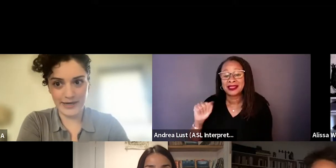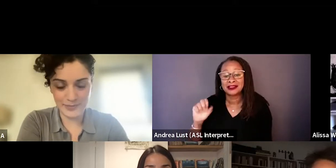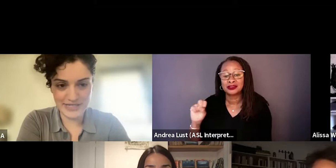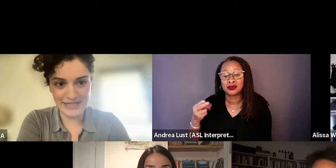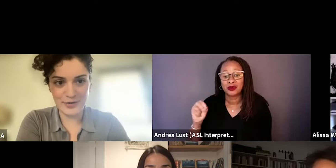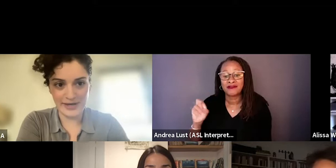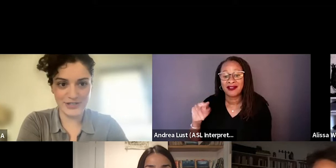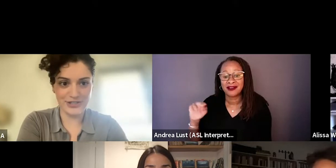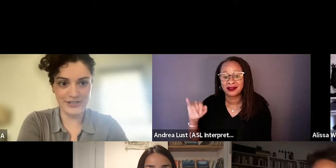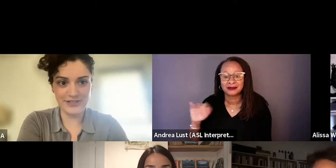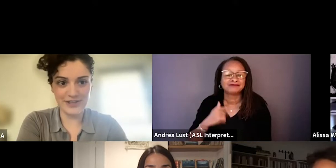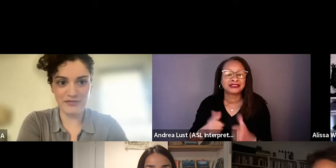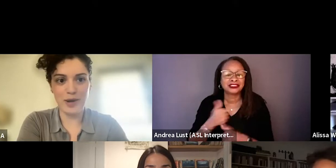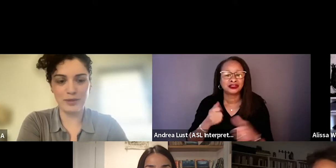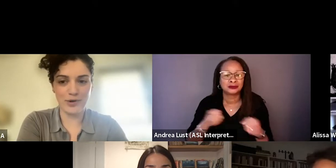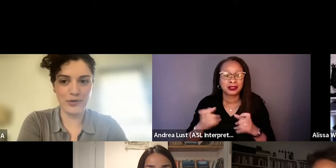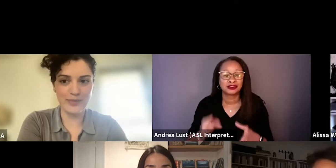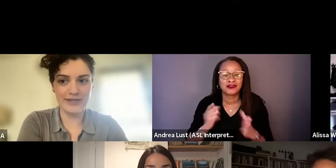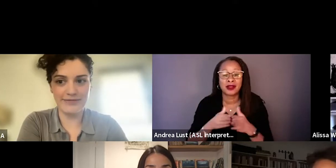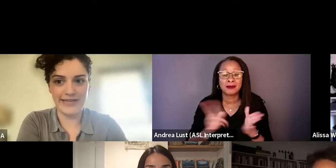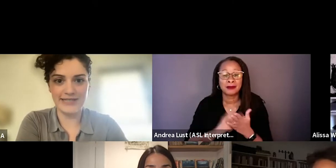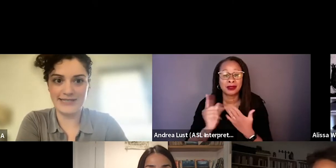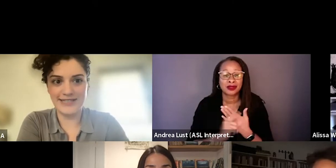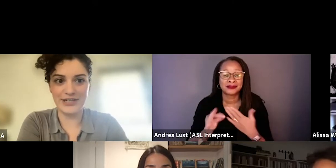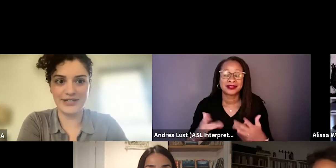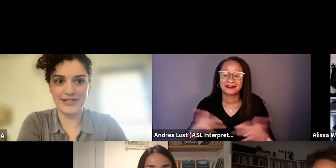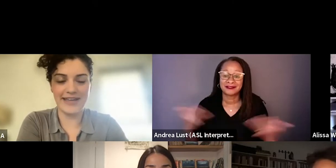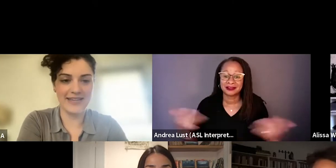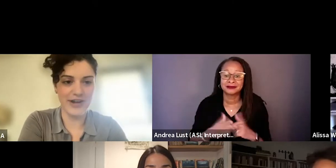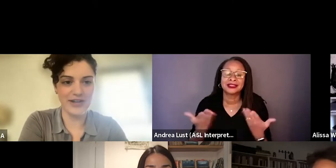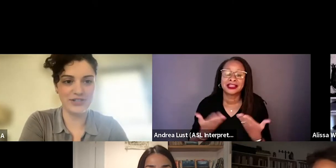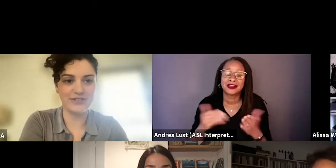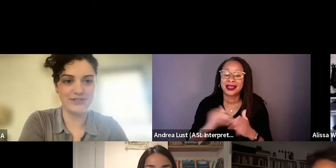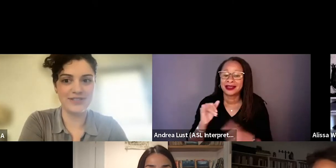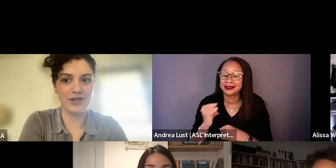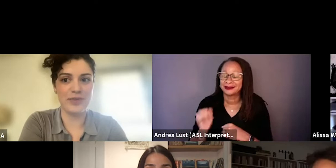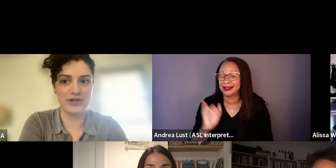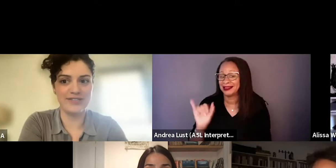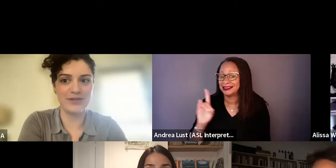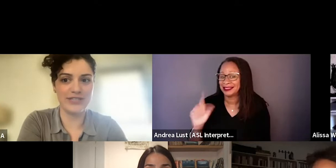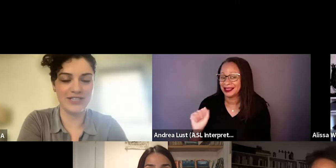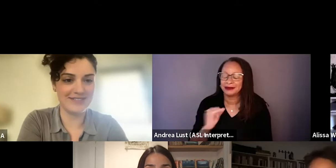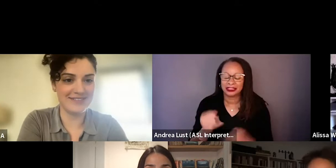and I'm the Senior Manager of Public Programs and Events here at the International Documentary Association.